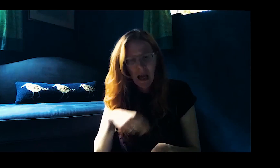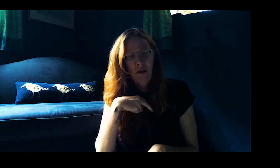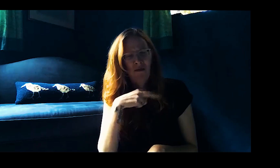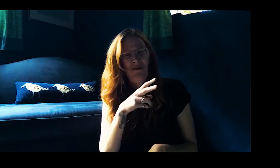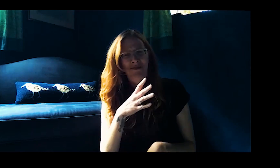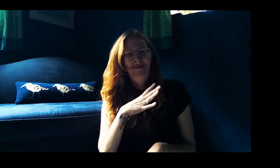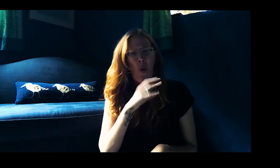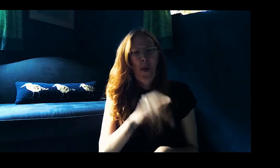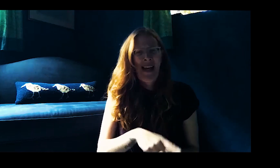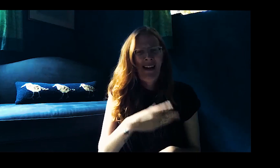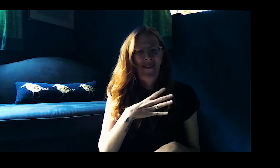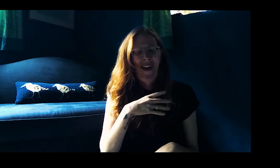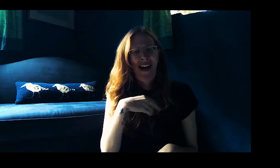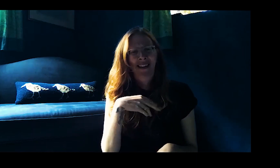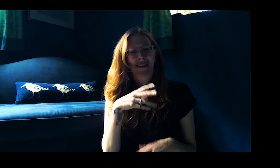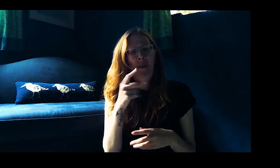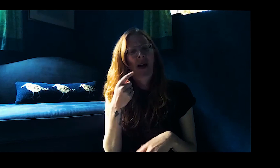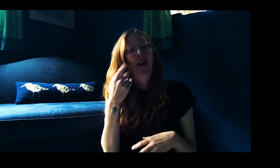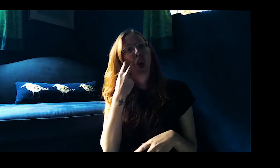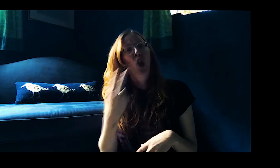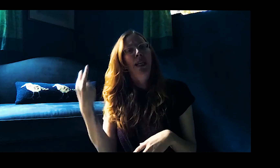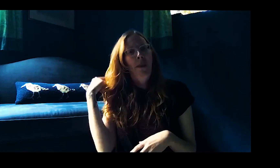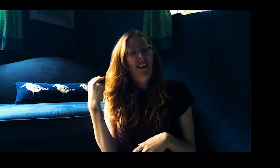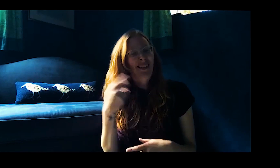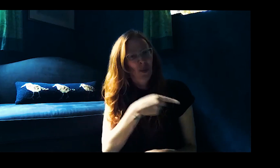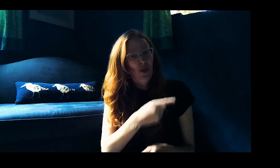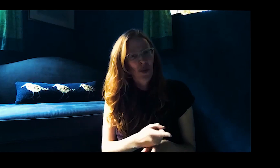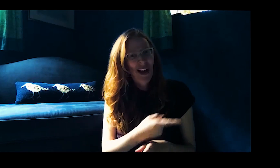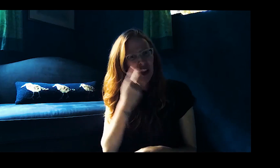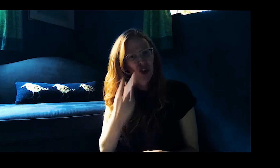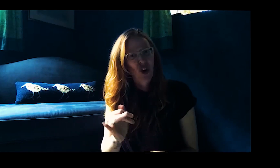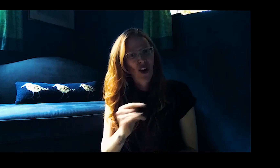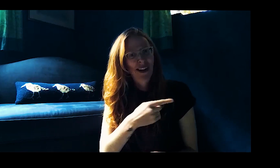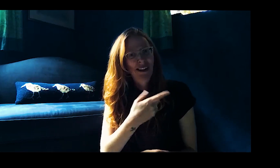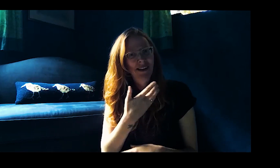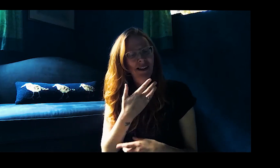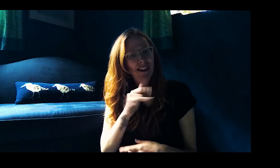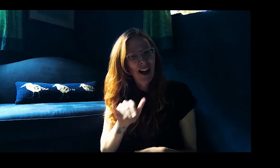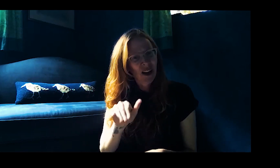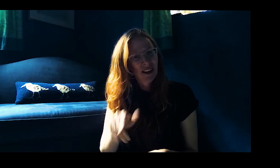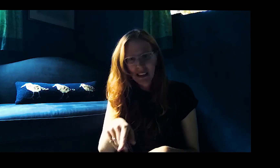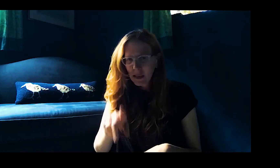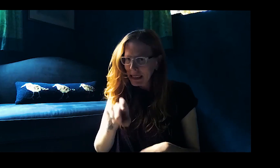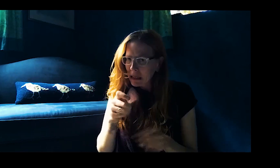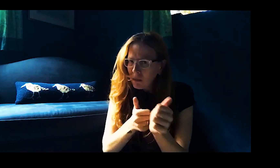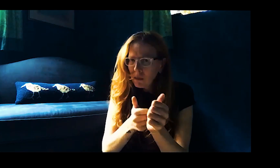this, and looking back I feel like he saw that in me, and I did have to pursue it like he said. But